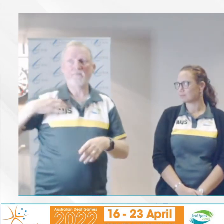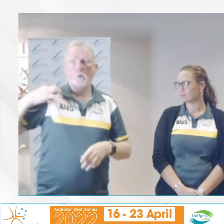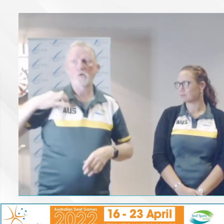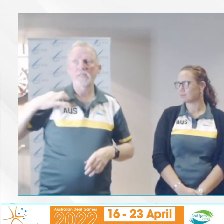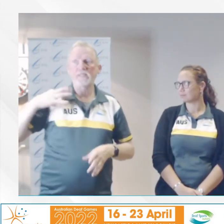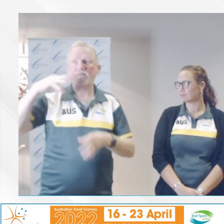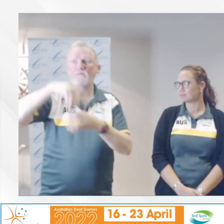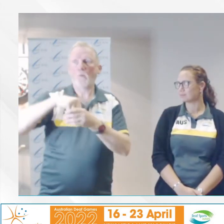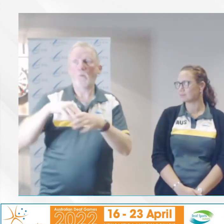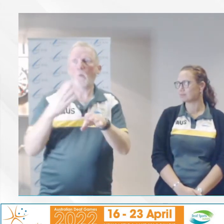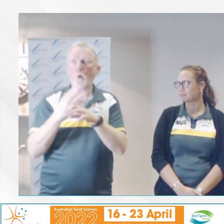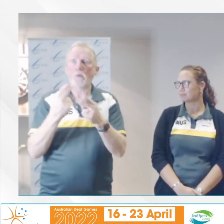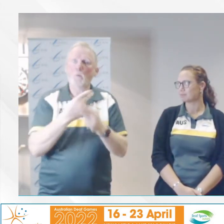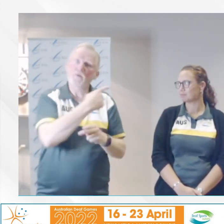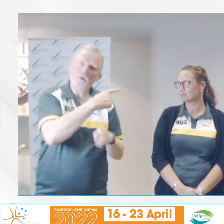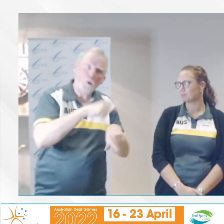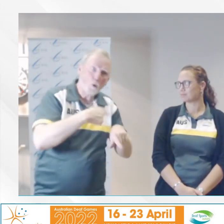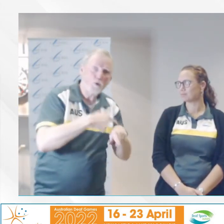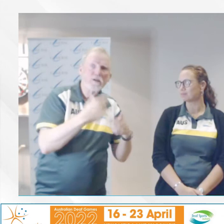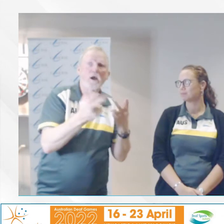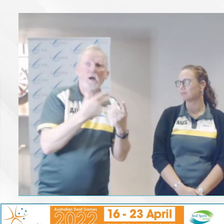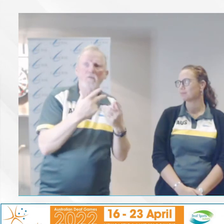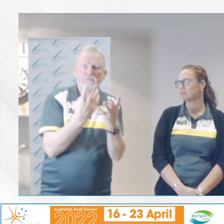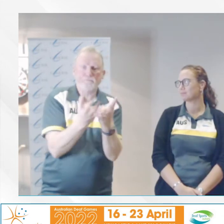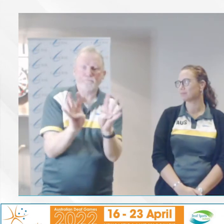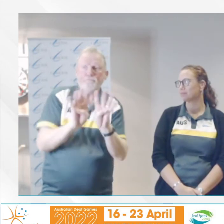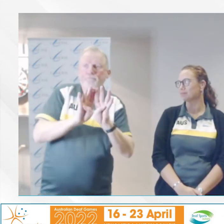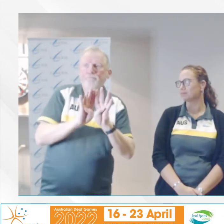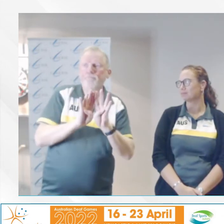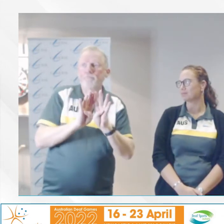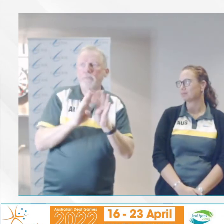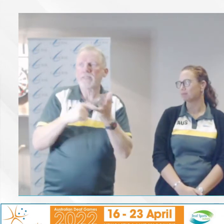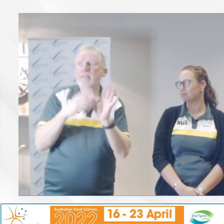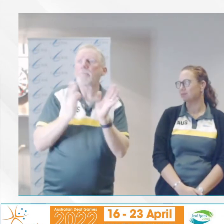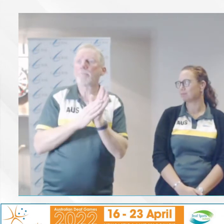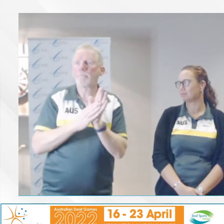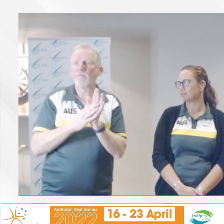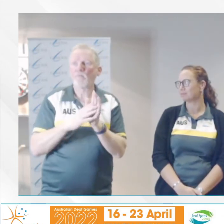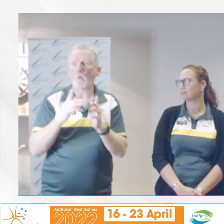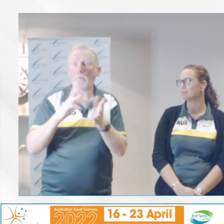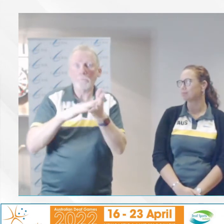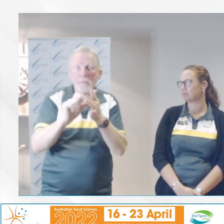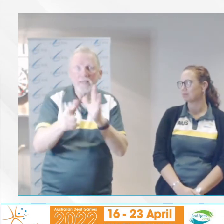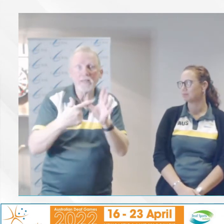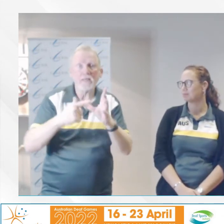new wings etc etc so if you're looking to work with lauren and a couple of other people